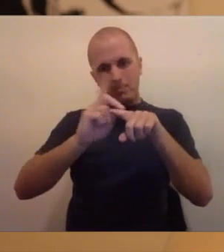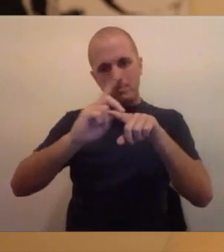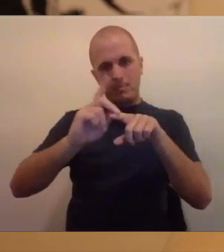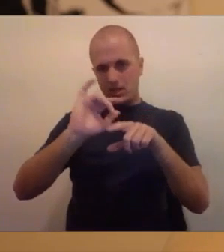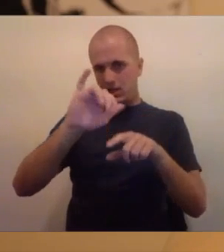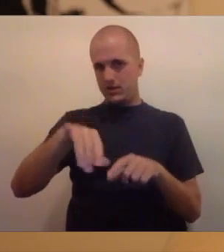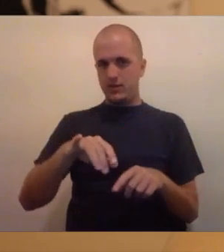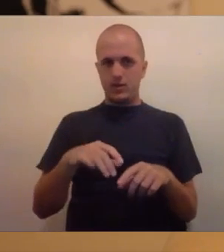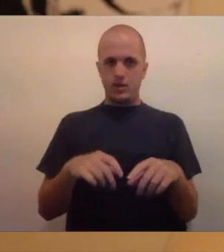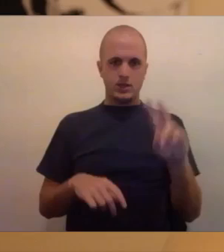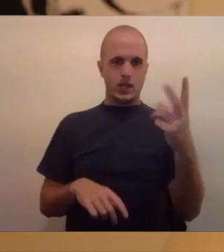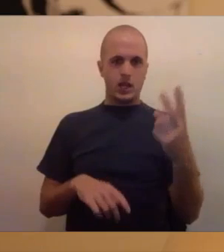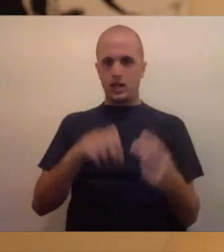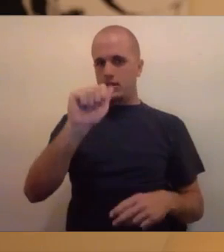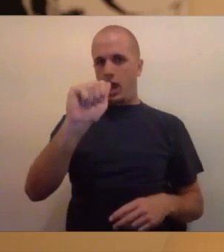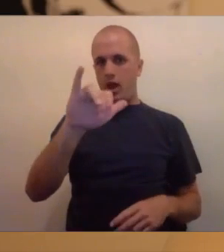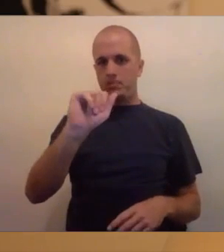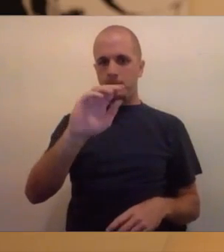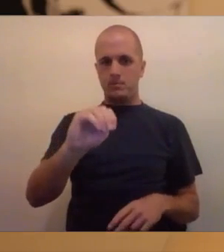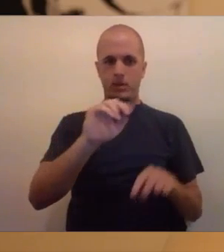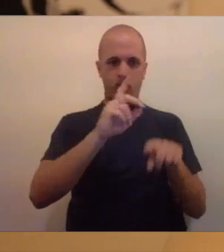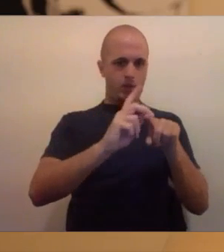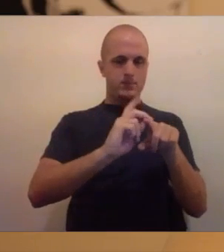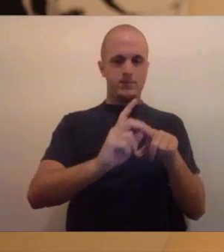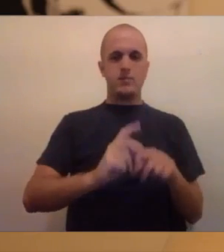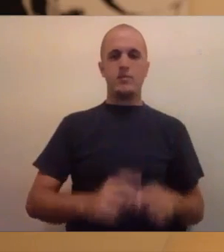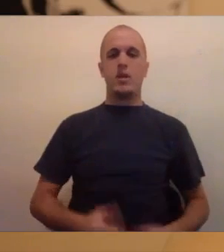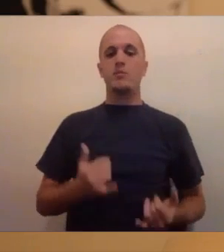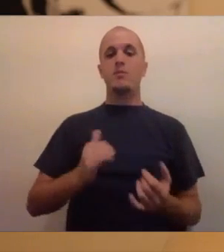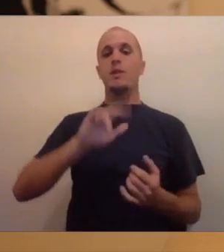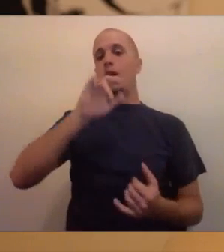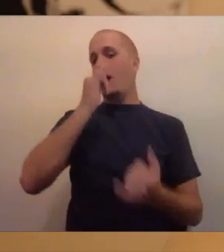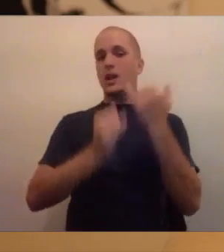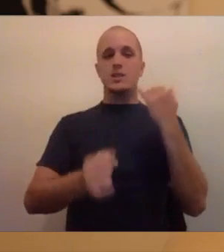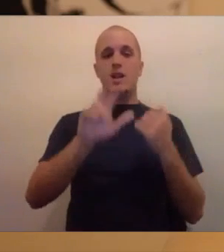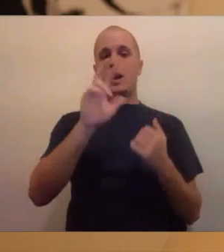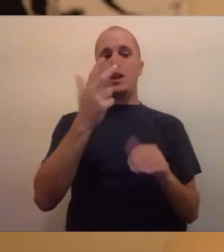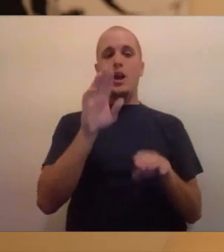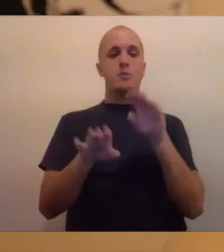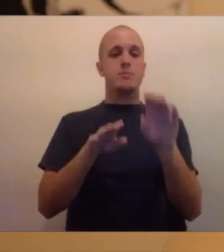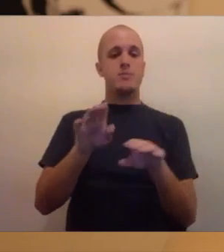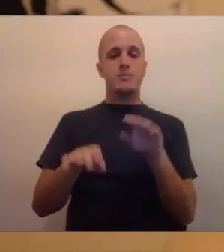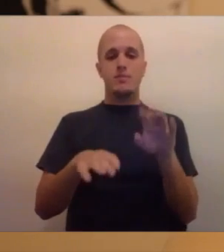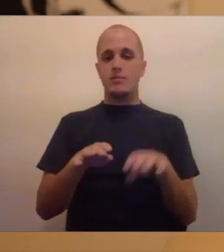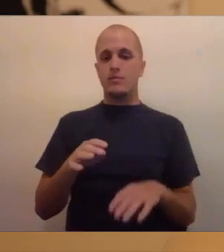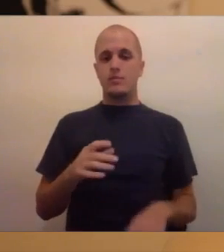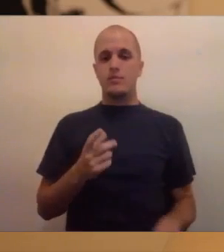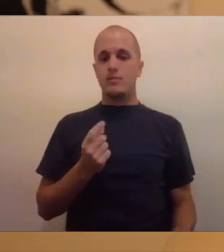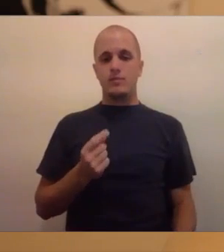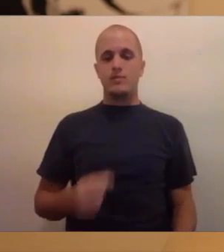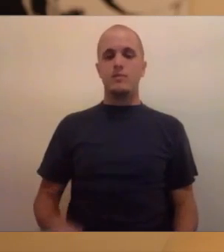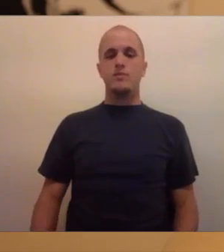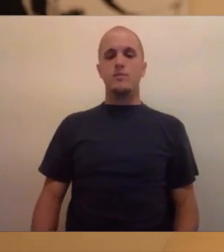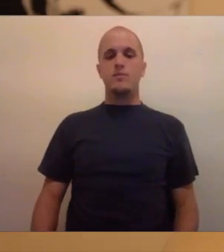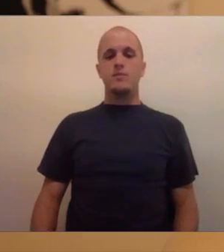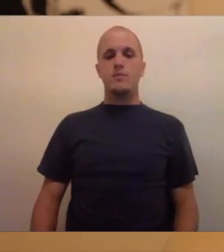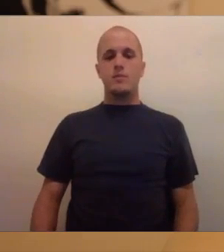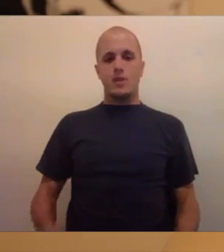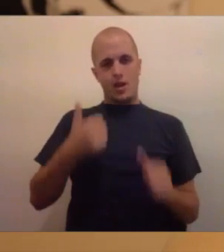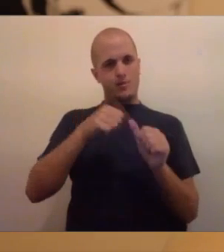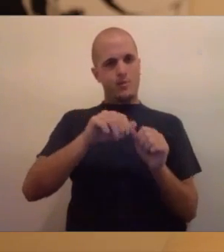ignorance. That's what you need to do: discipline. Third step towards spirituality is